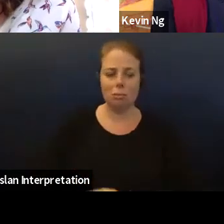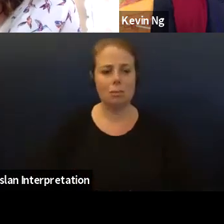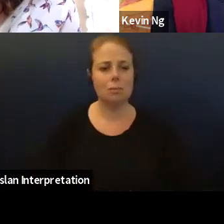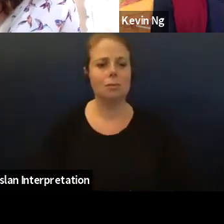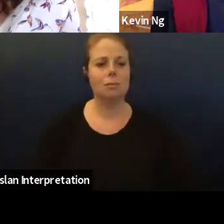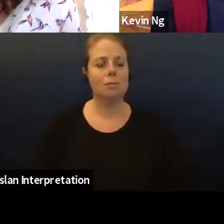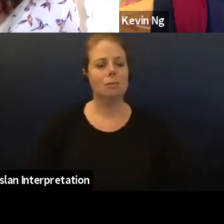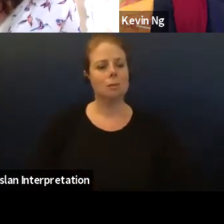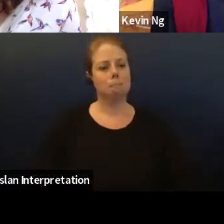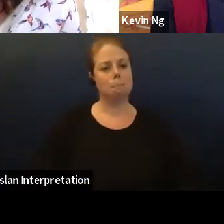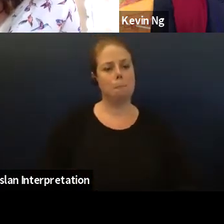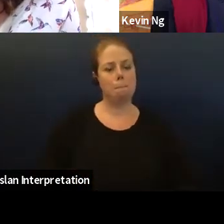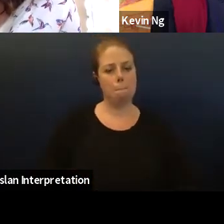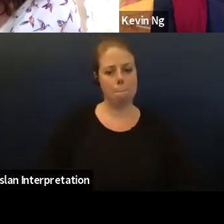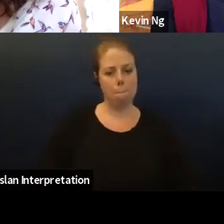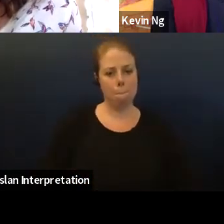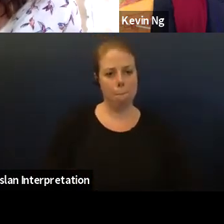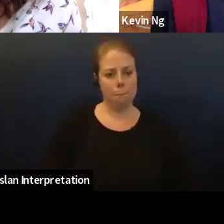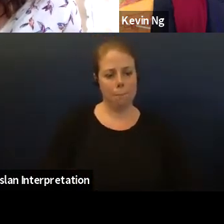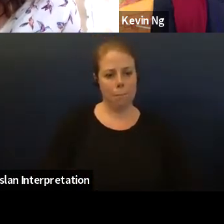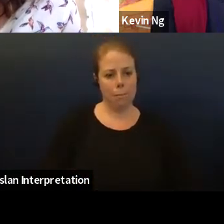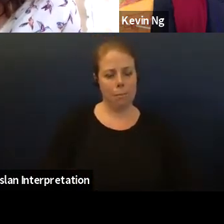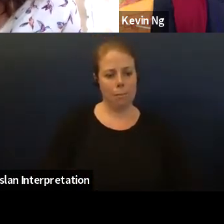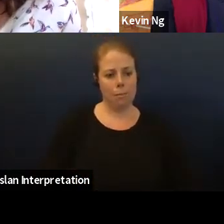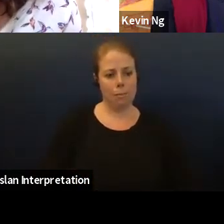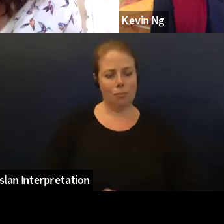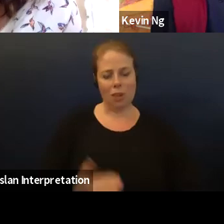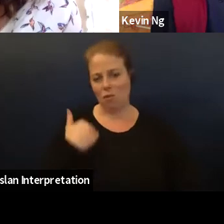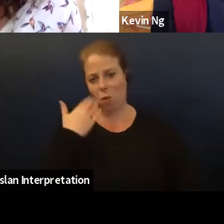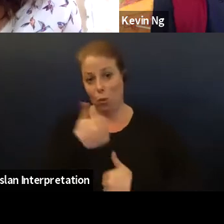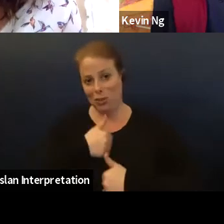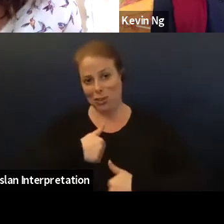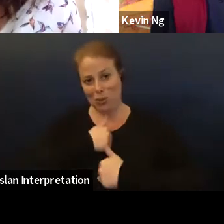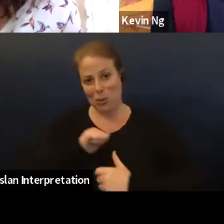I think I've always enjoyed a challenge, so new challenges for myself, and